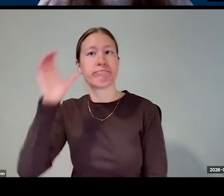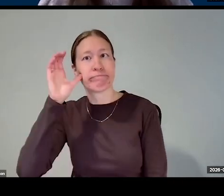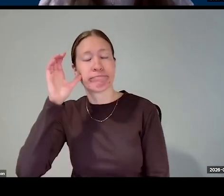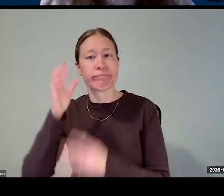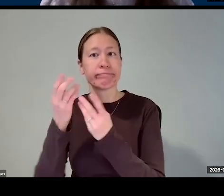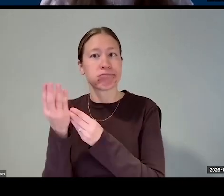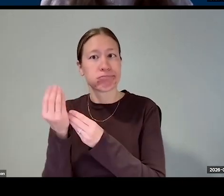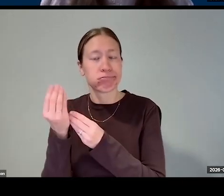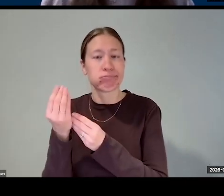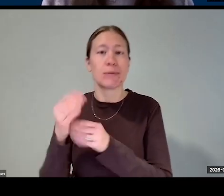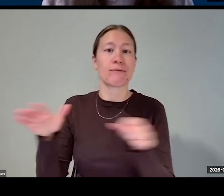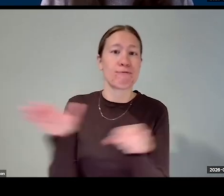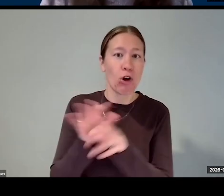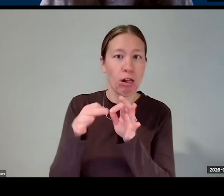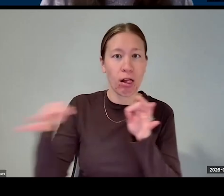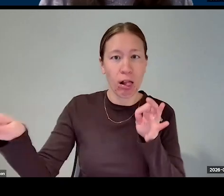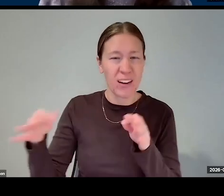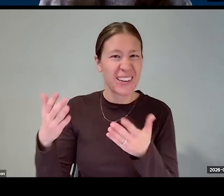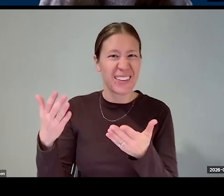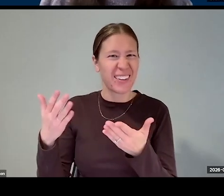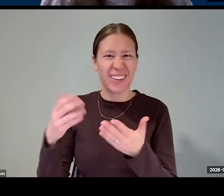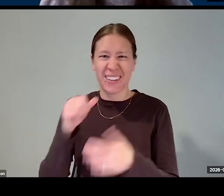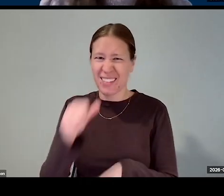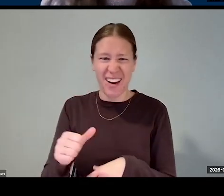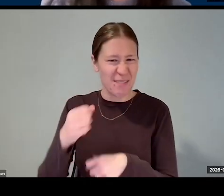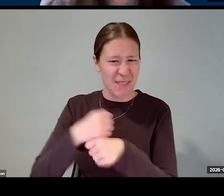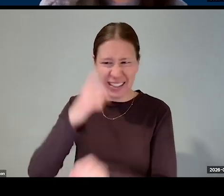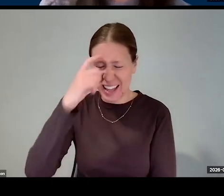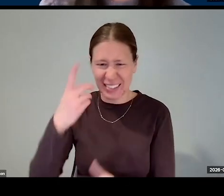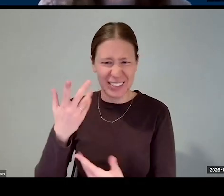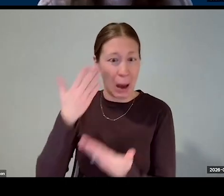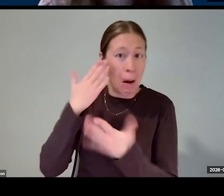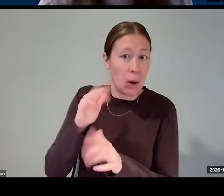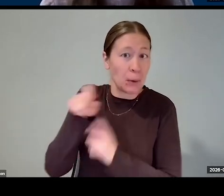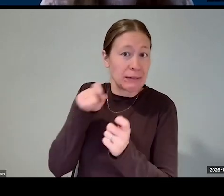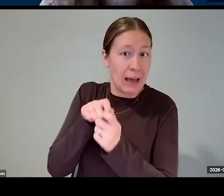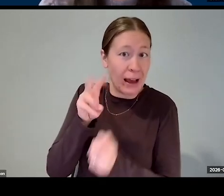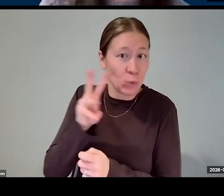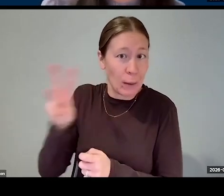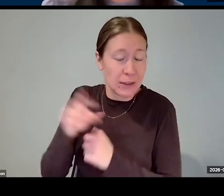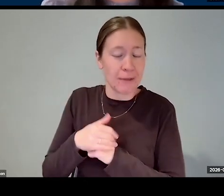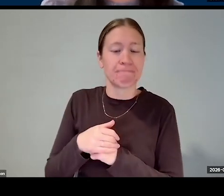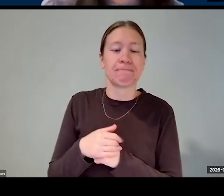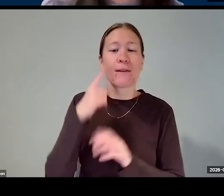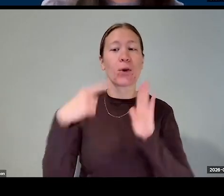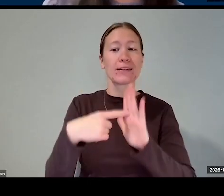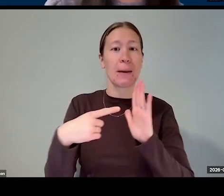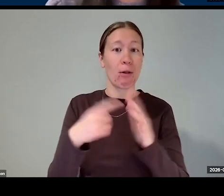They don't always make sense or actually tell you what the webpage is about. So for instance, we have a link in this slide